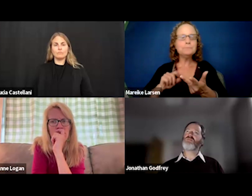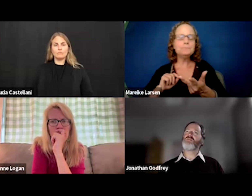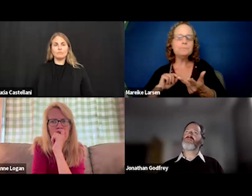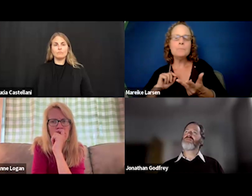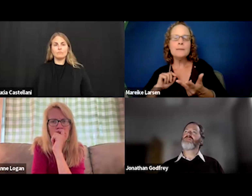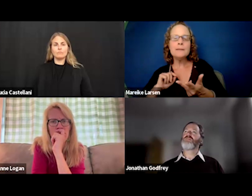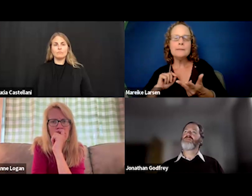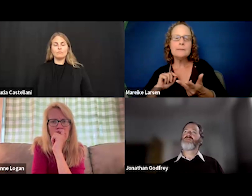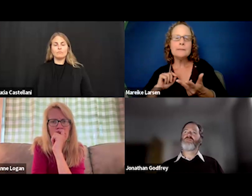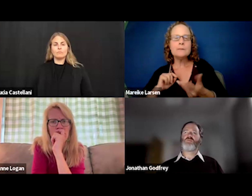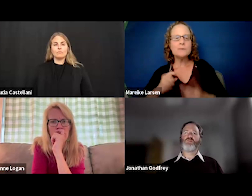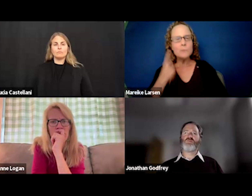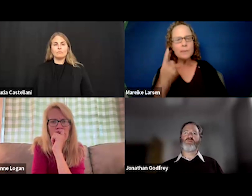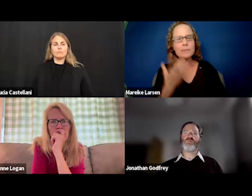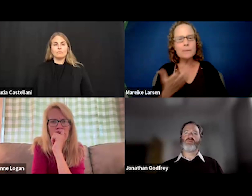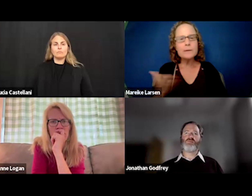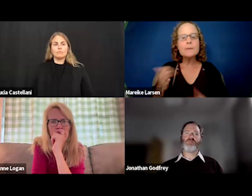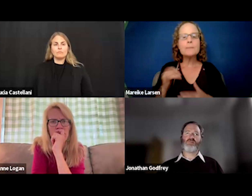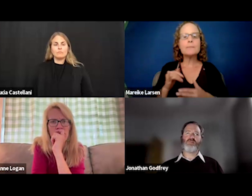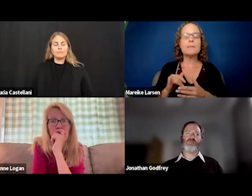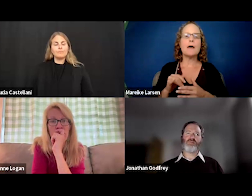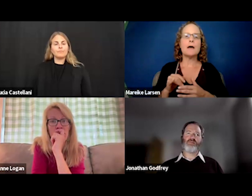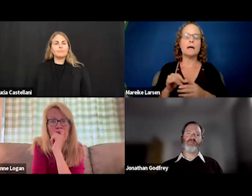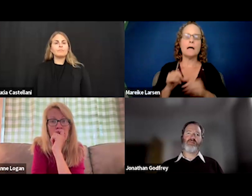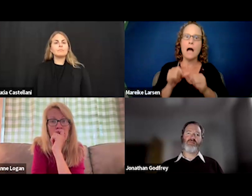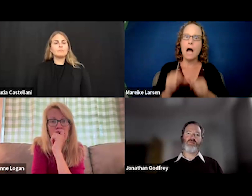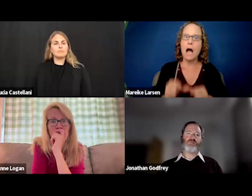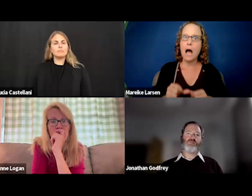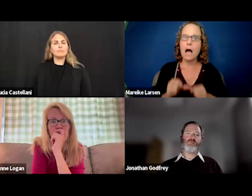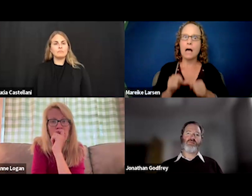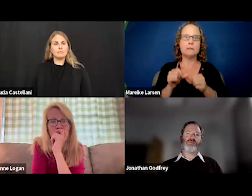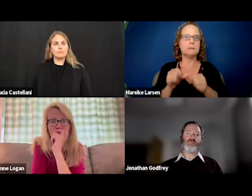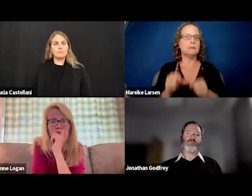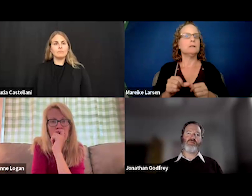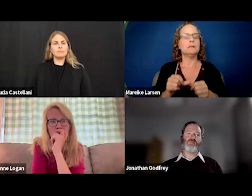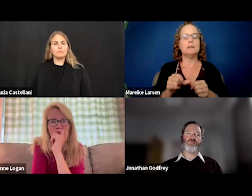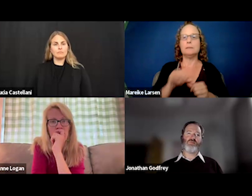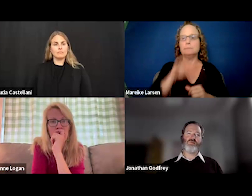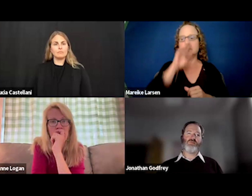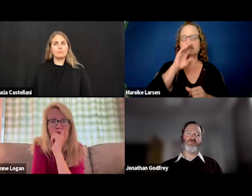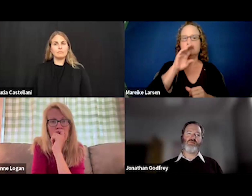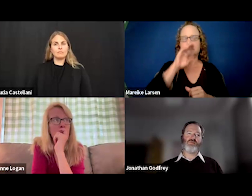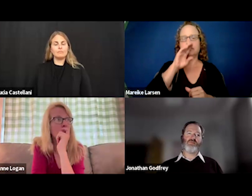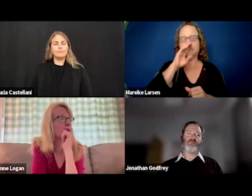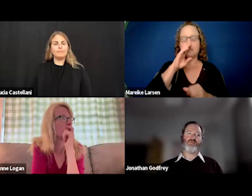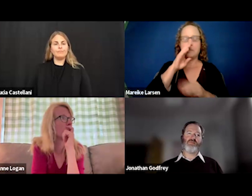One of the things that constantly kept being inaccessible, and people